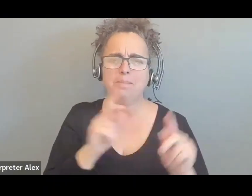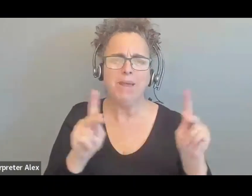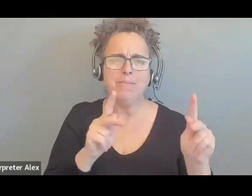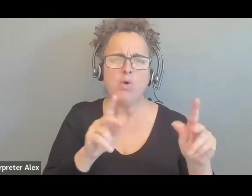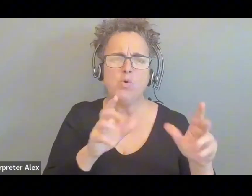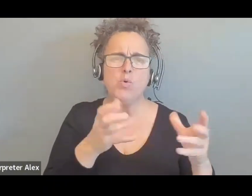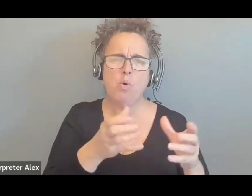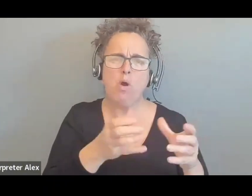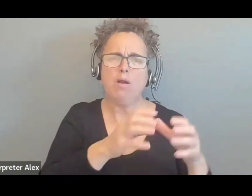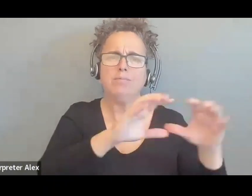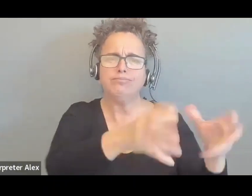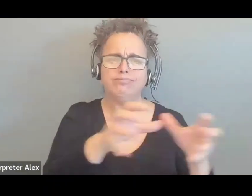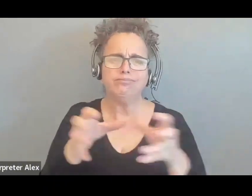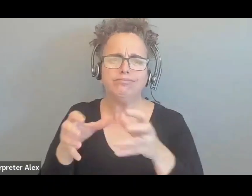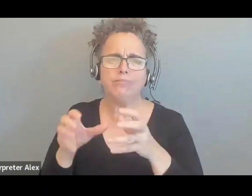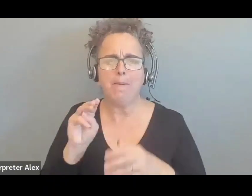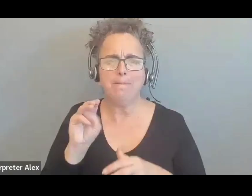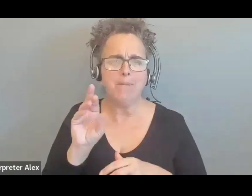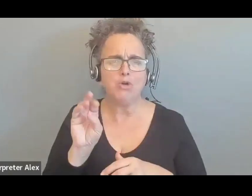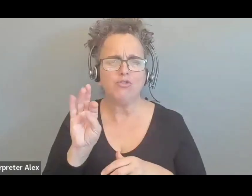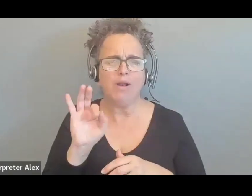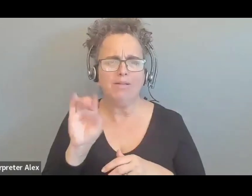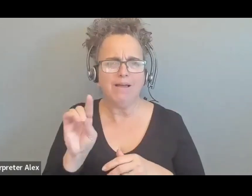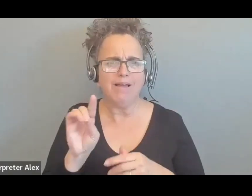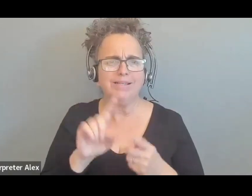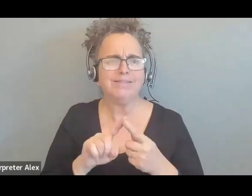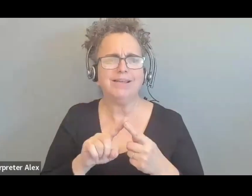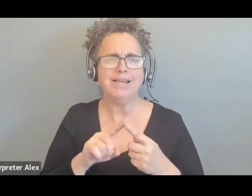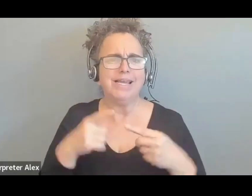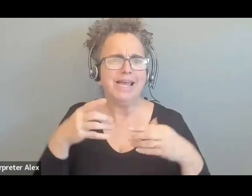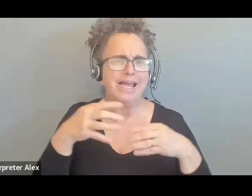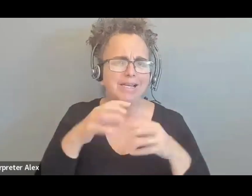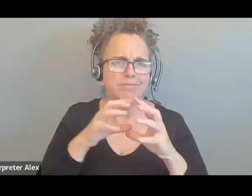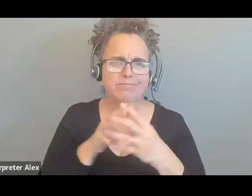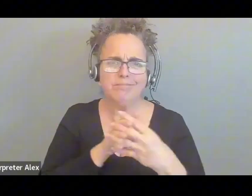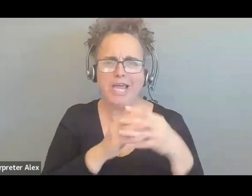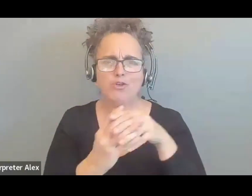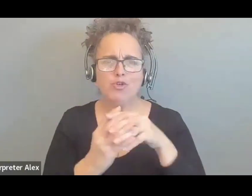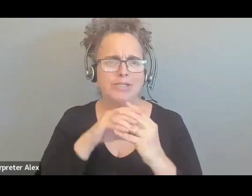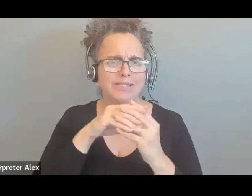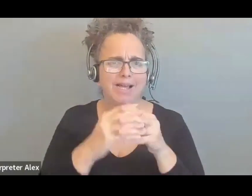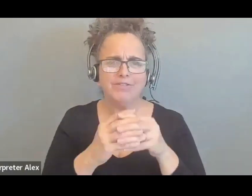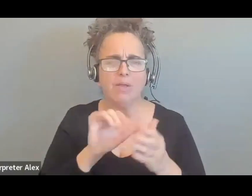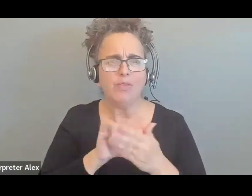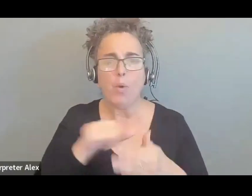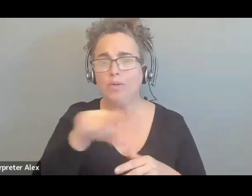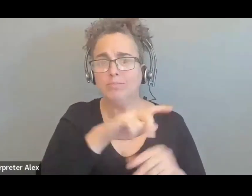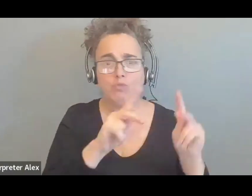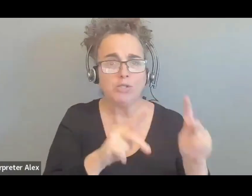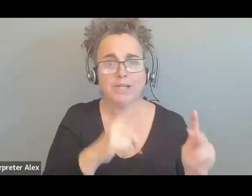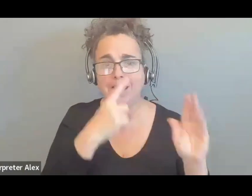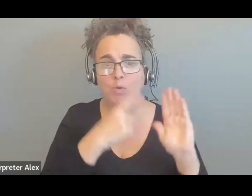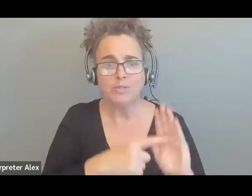For example, a person who has a disability is low-income and is a person of color.